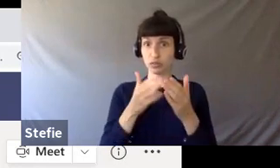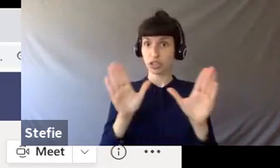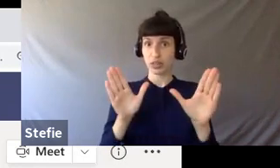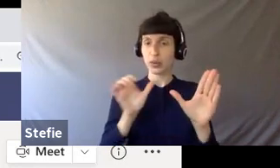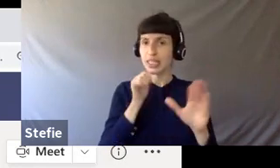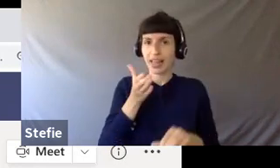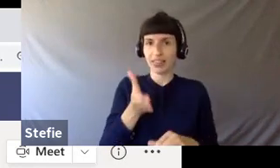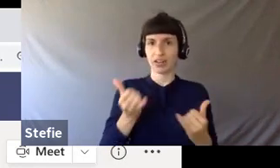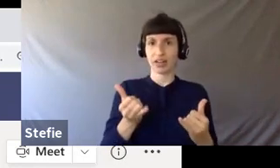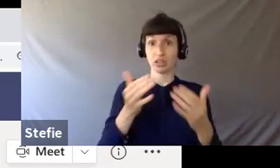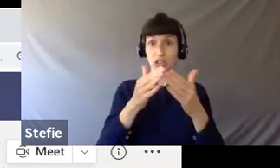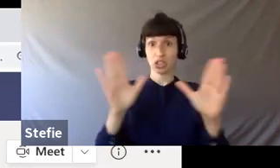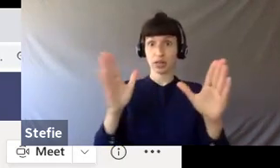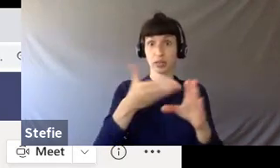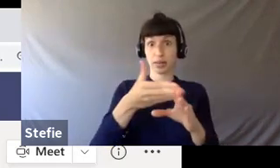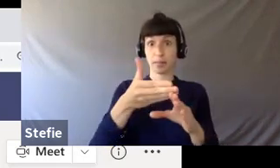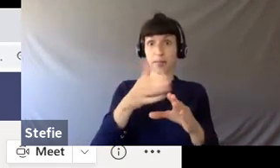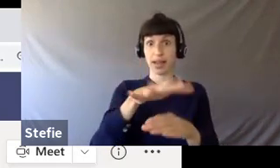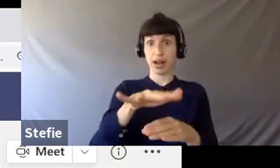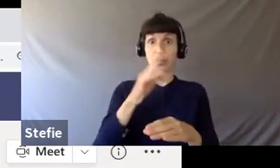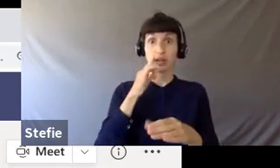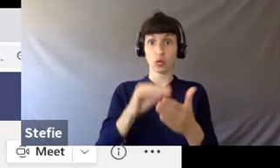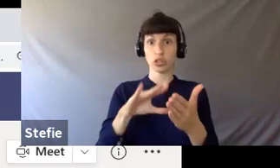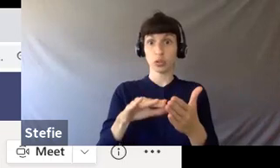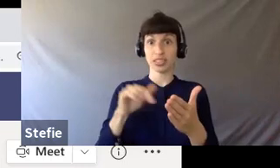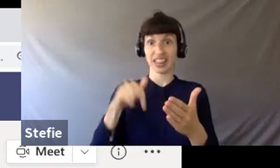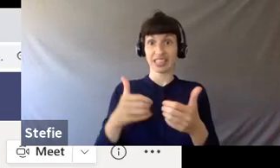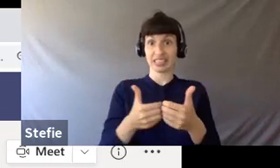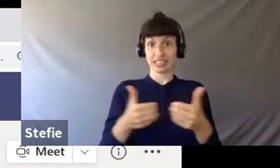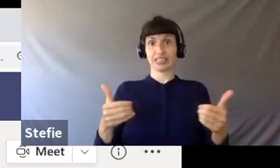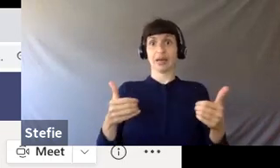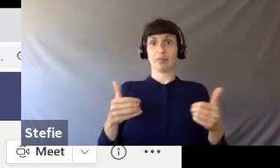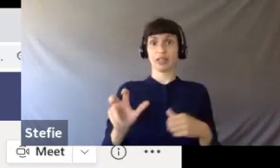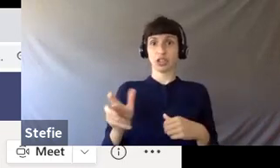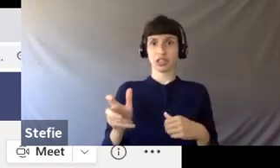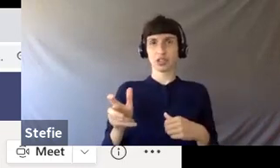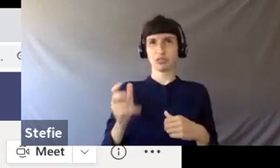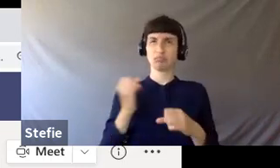The educational technology Channel does not have as many options. I No longer have access to my classical channel or the other features in general because once again